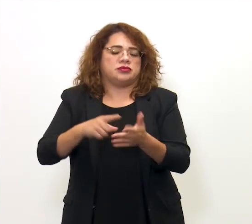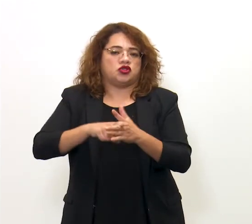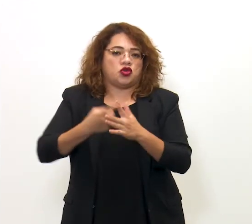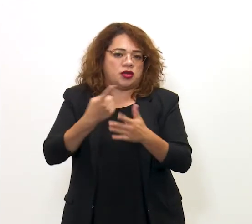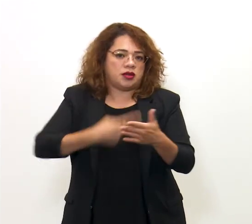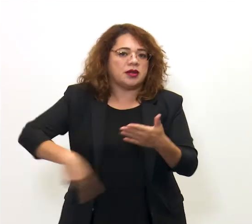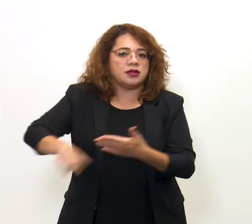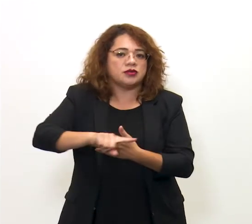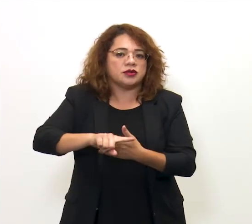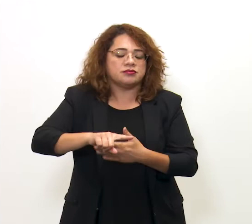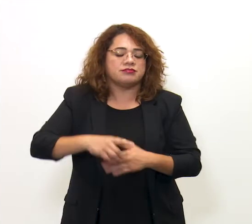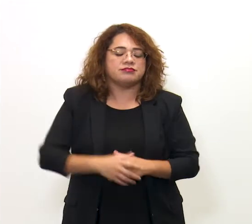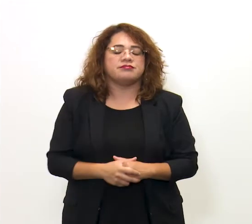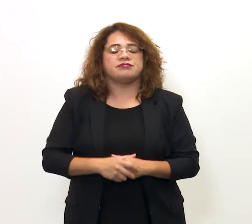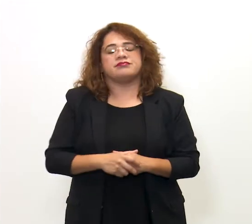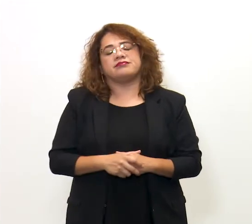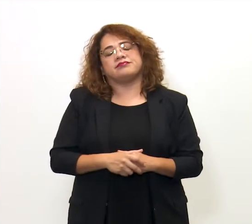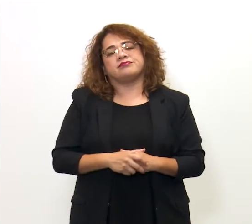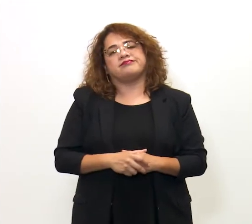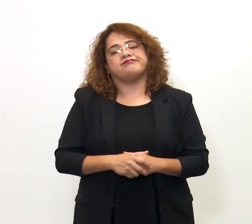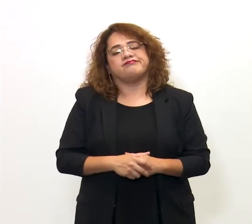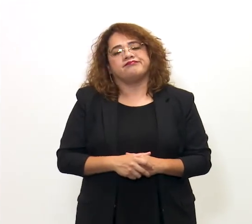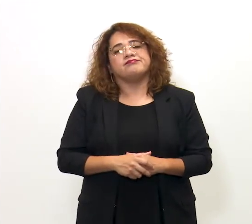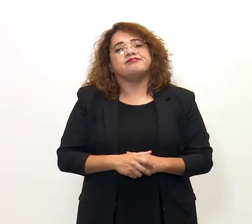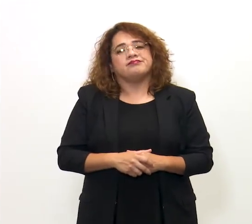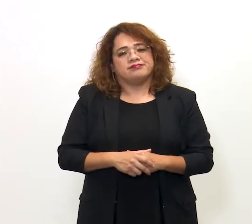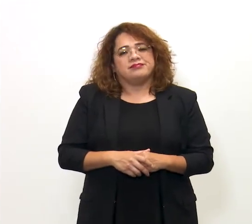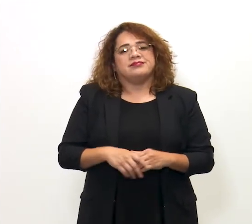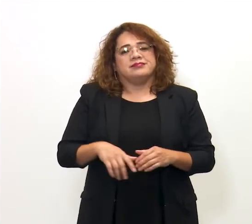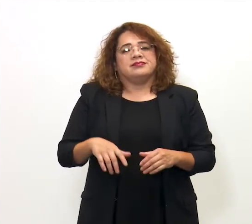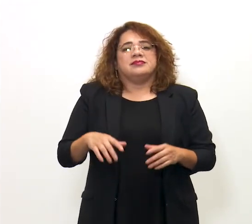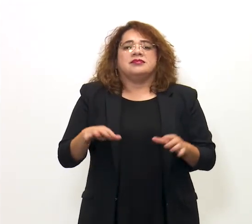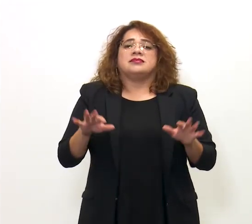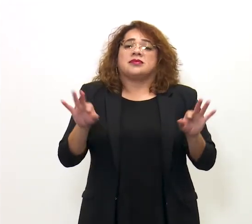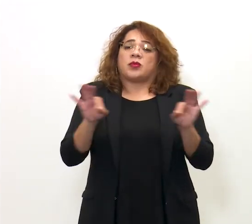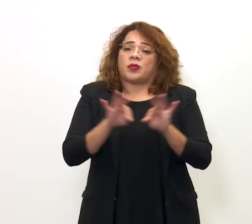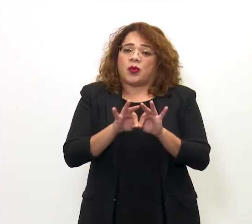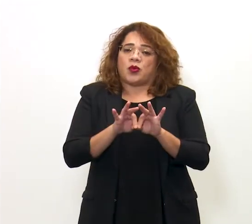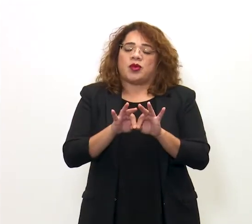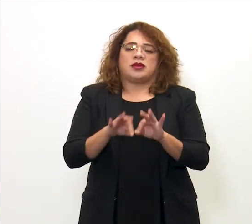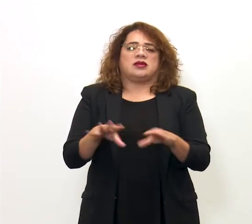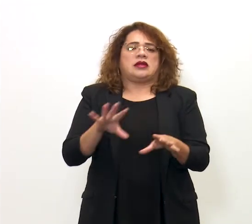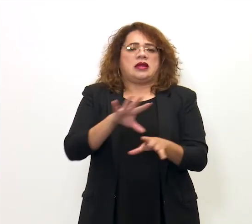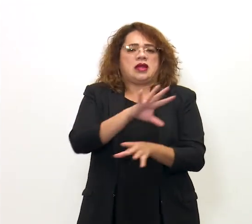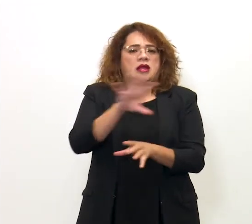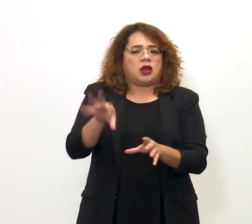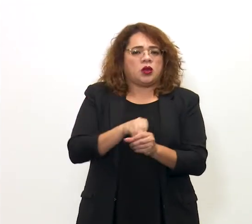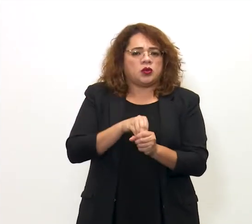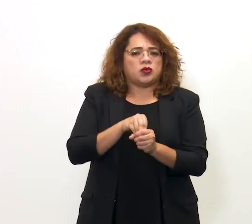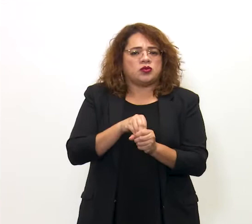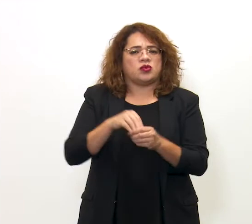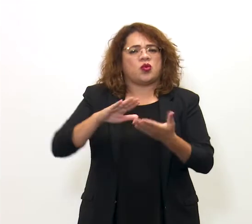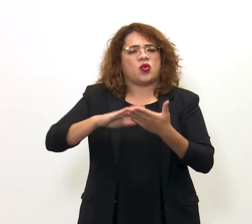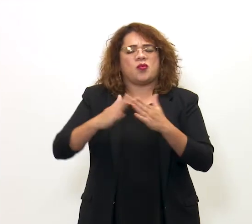that we allow the community through an inclusive process to develop what really is the best way